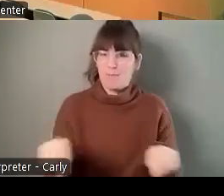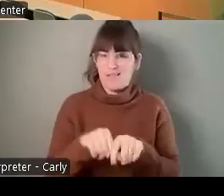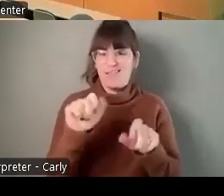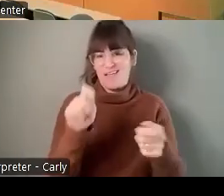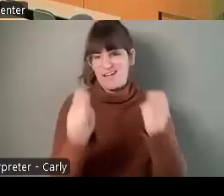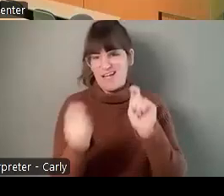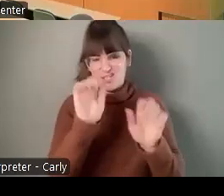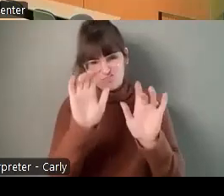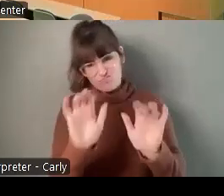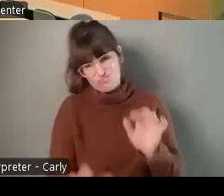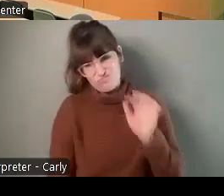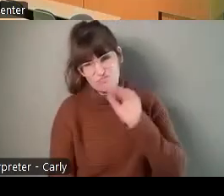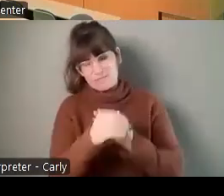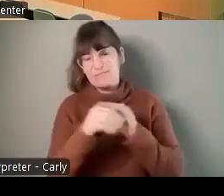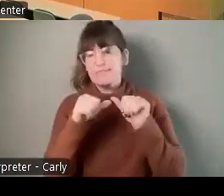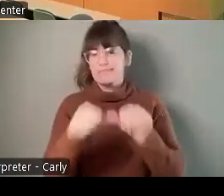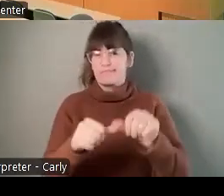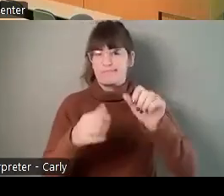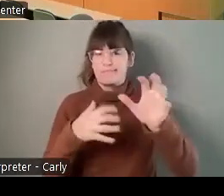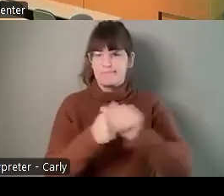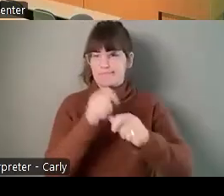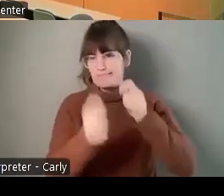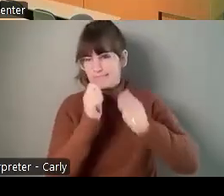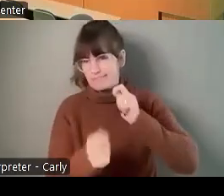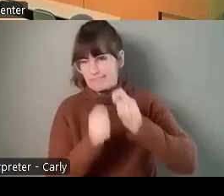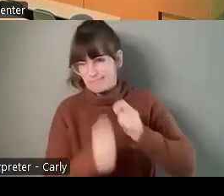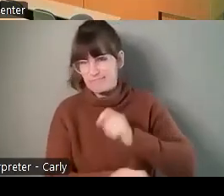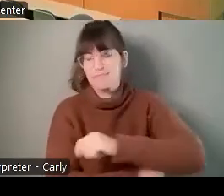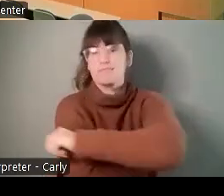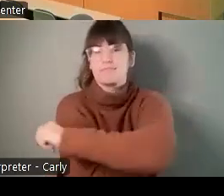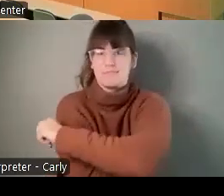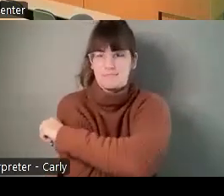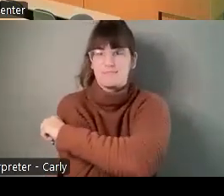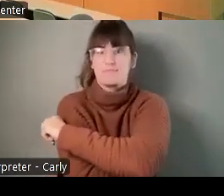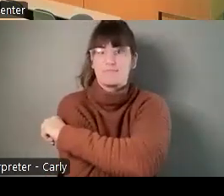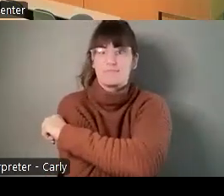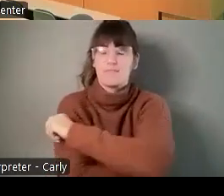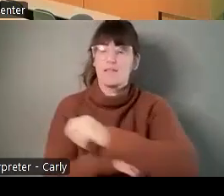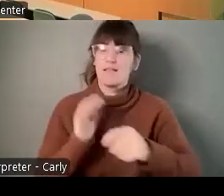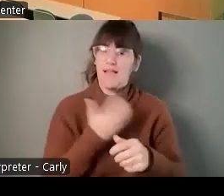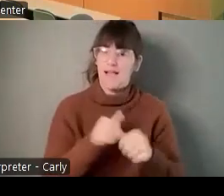so that they can continue to edit it. Um you know our ongoing care collaboration is limited from the